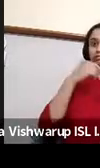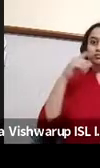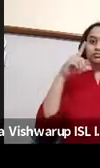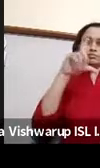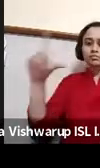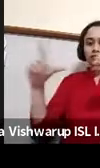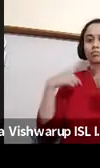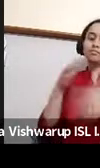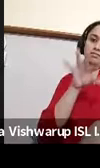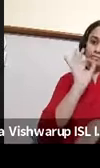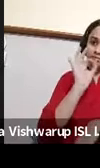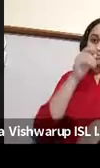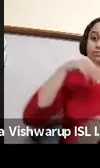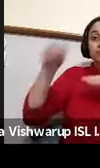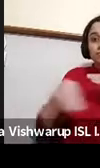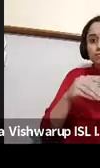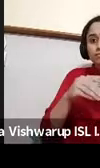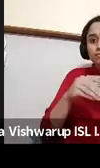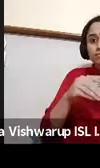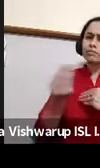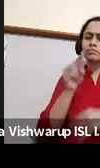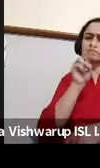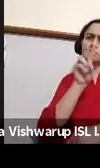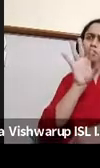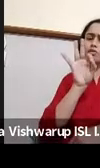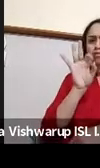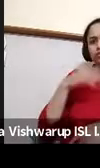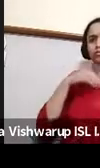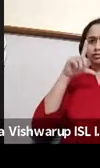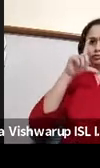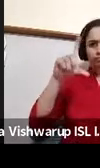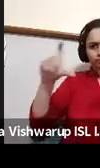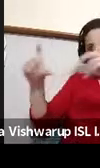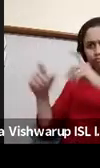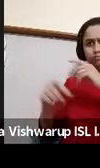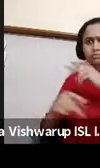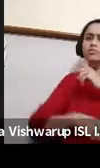these typically included roughly 250 to 350 images with varying interventions from suresh